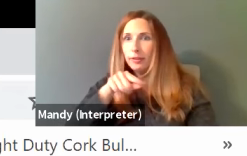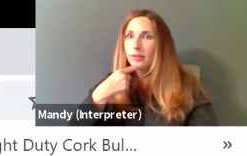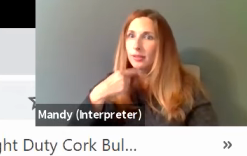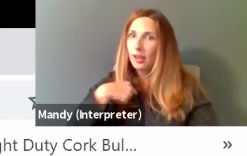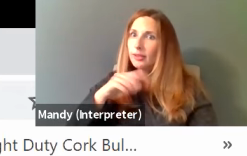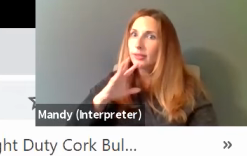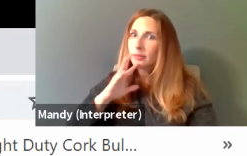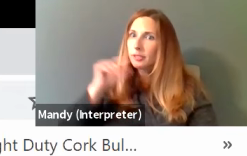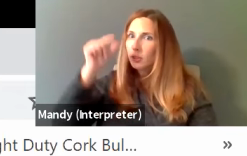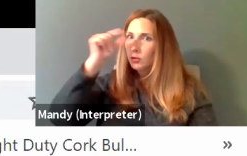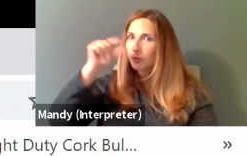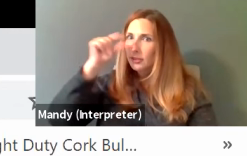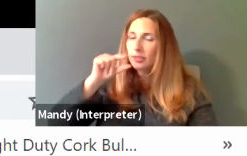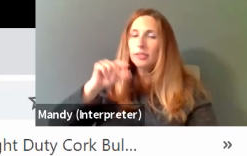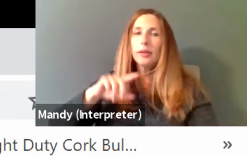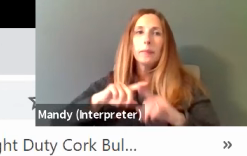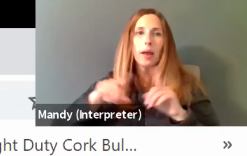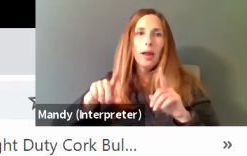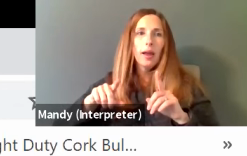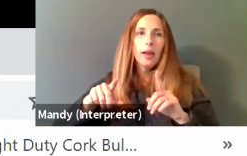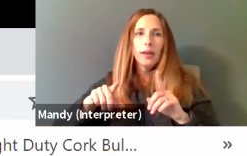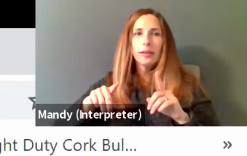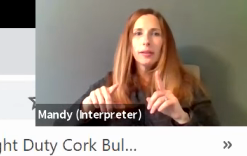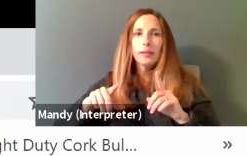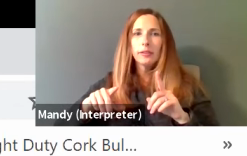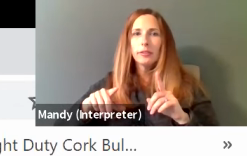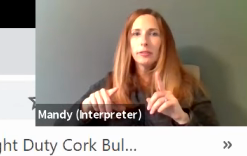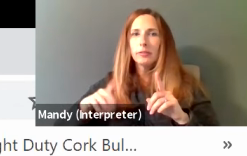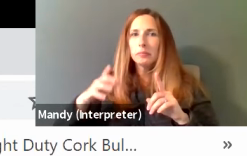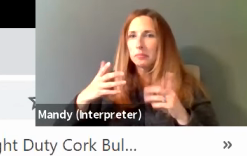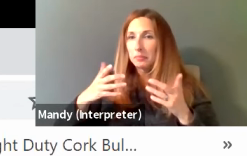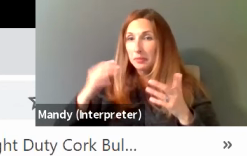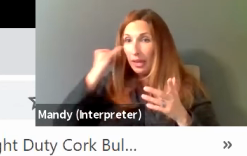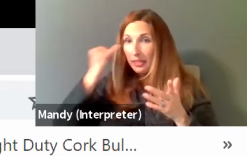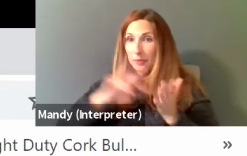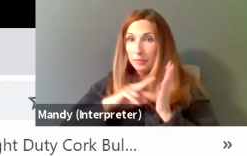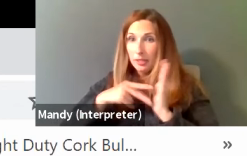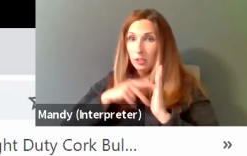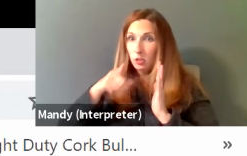But the idea is that you would have this for someone who, say, walked